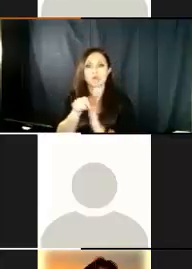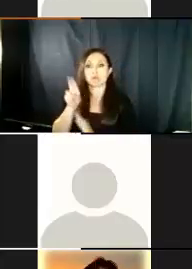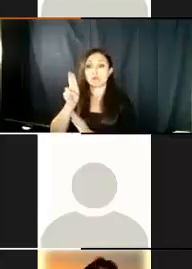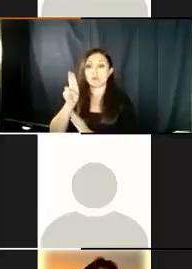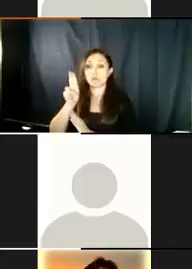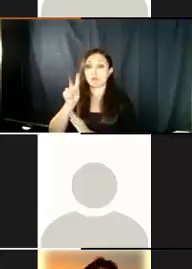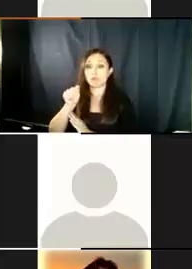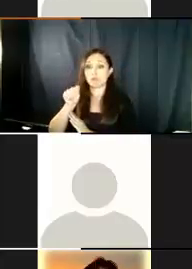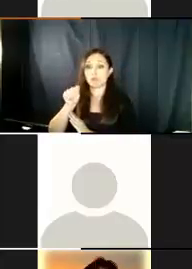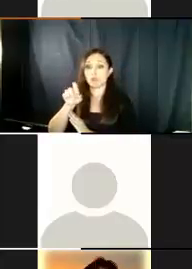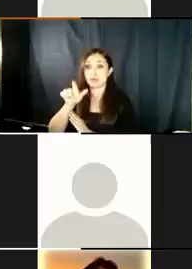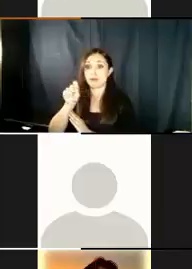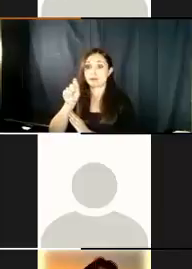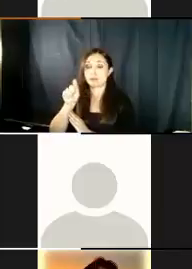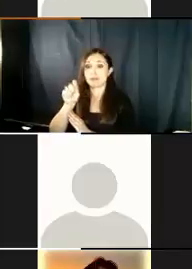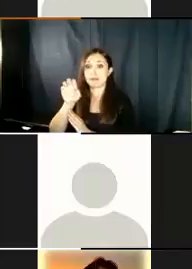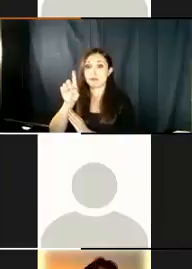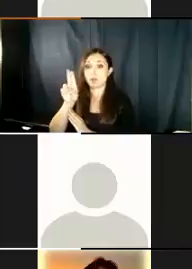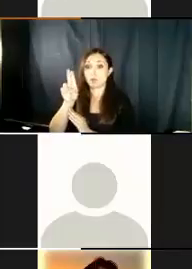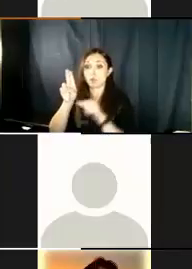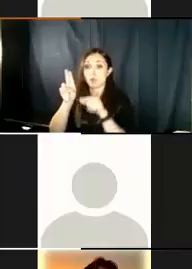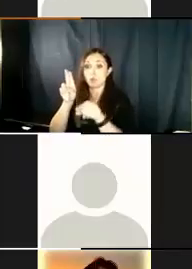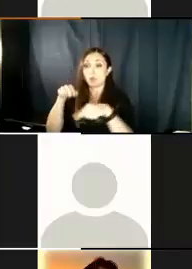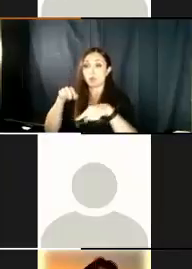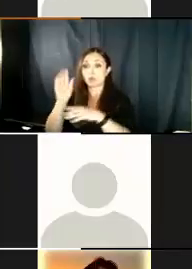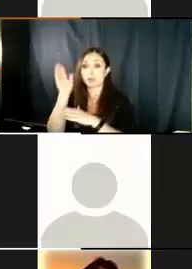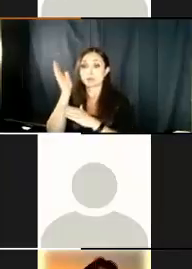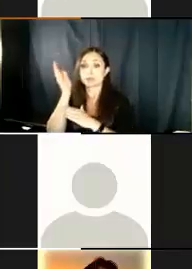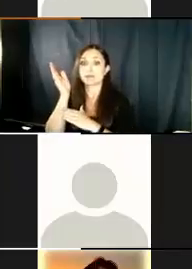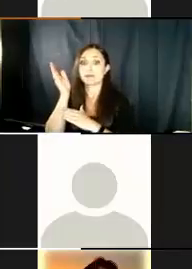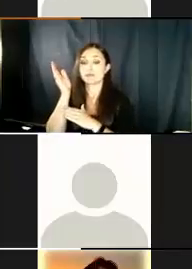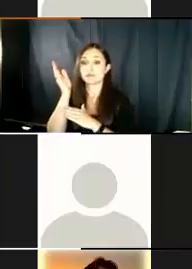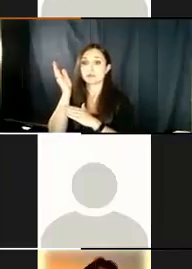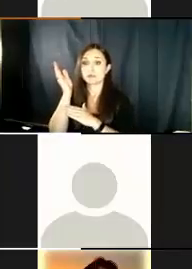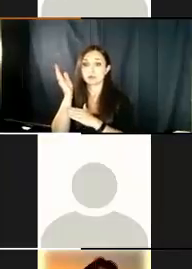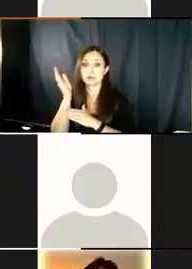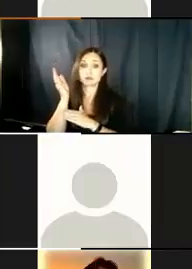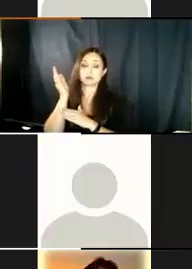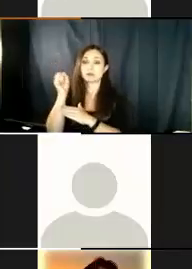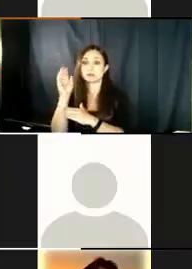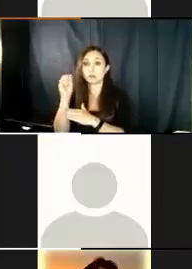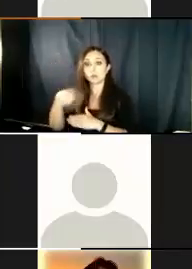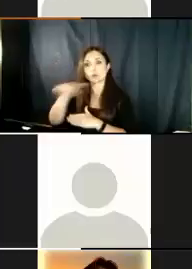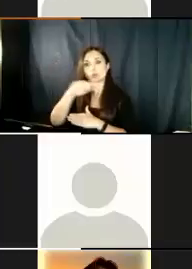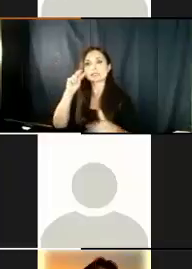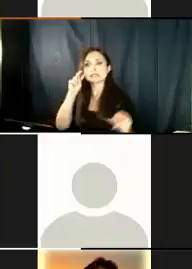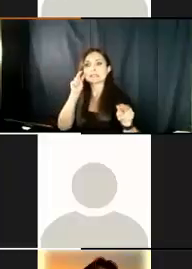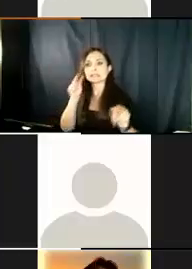I'll direct you to that website during the presentation, so that you can see what our